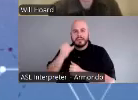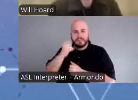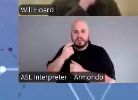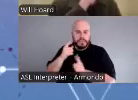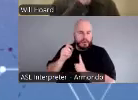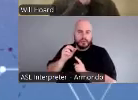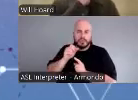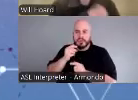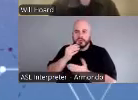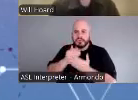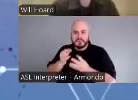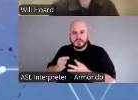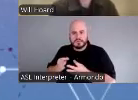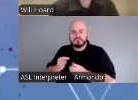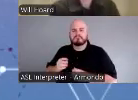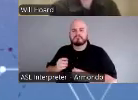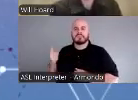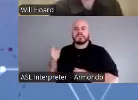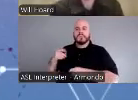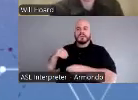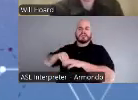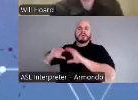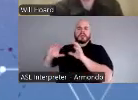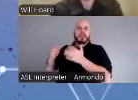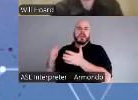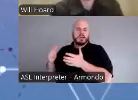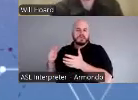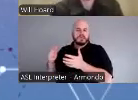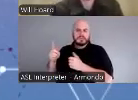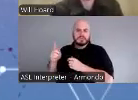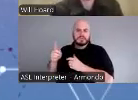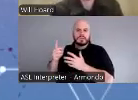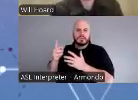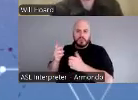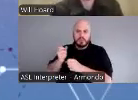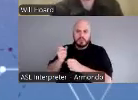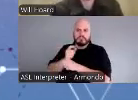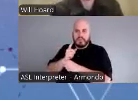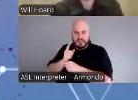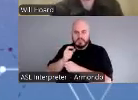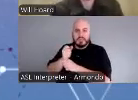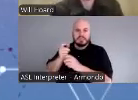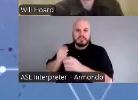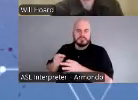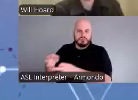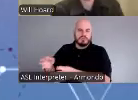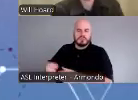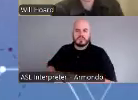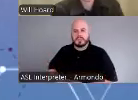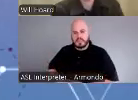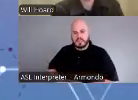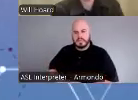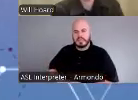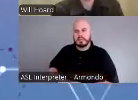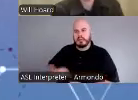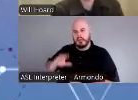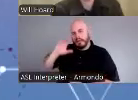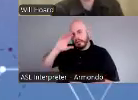one of the persons in our class wanted to make some decisions, and I know her personally.